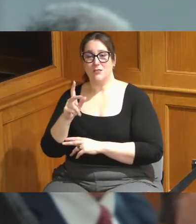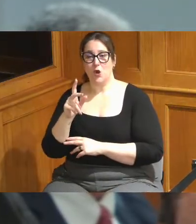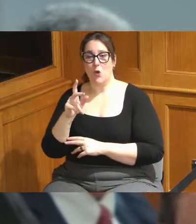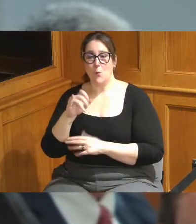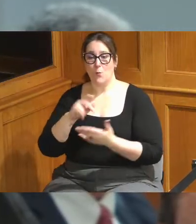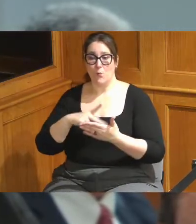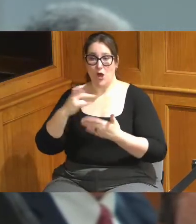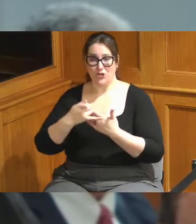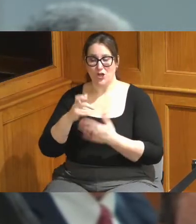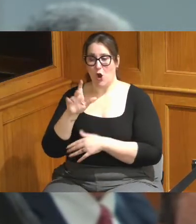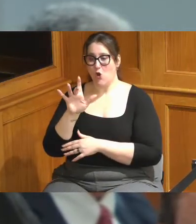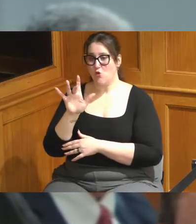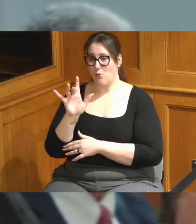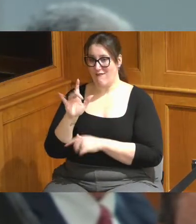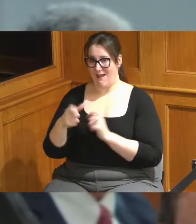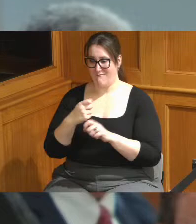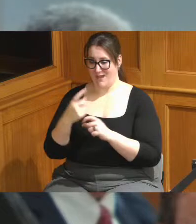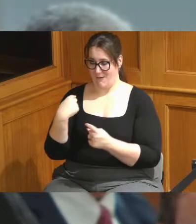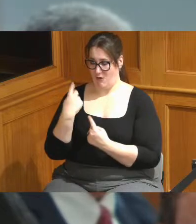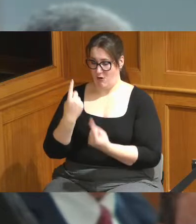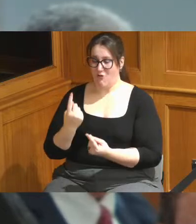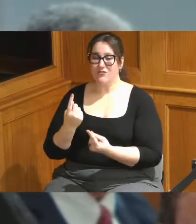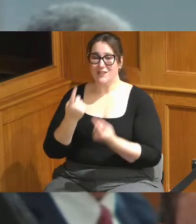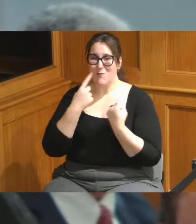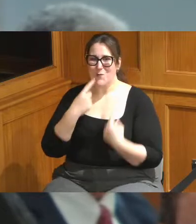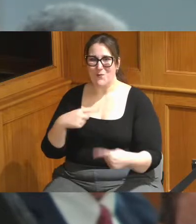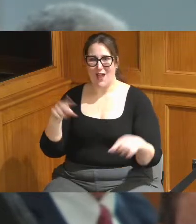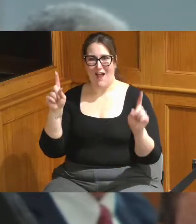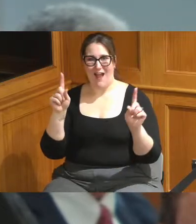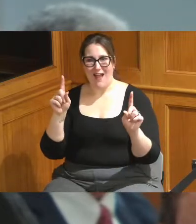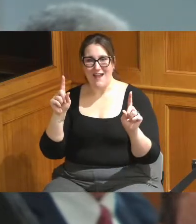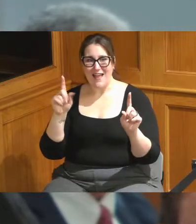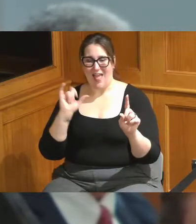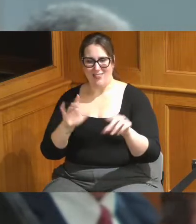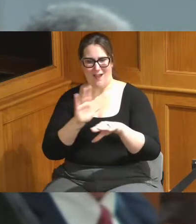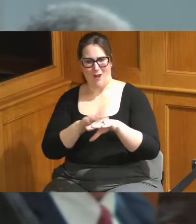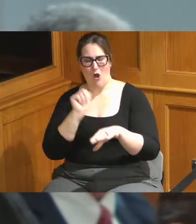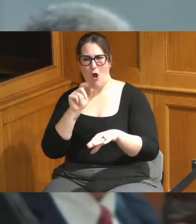the making around partnership and and we think that the call to action here and in the coming